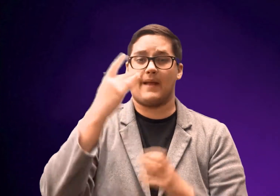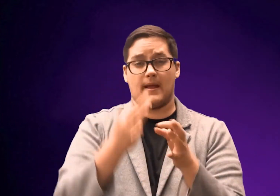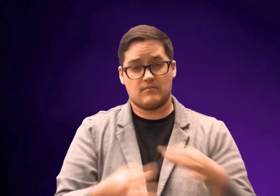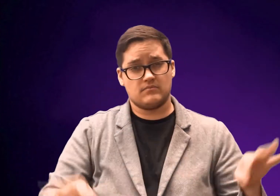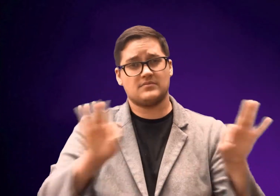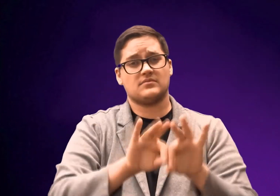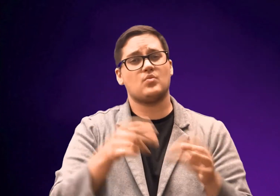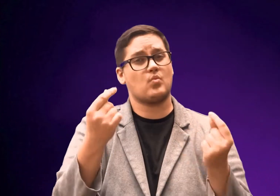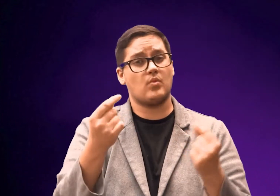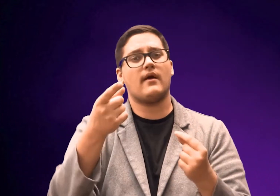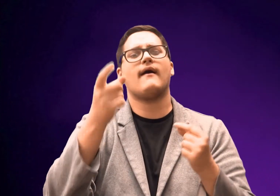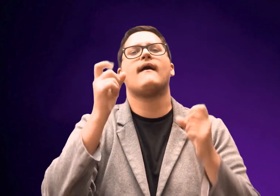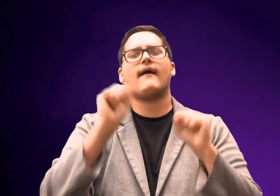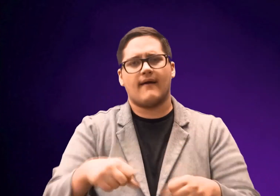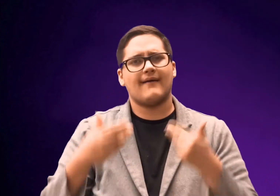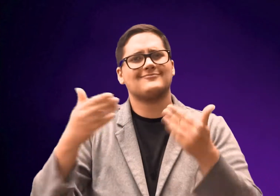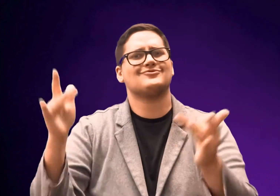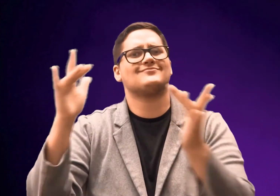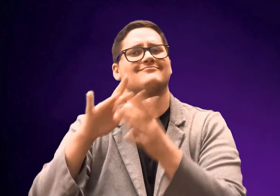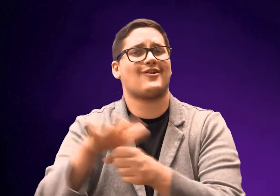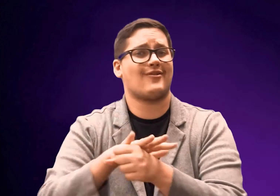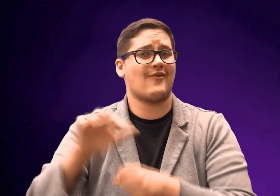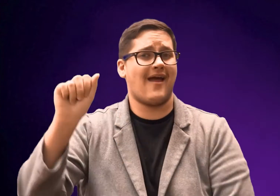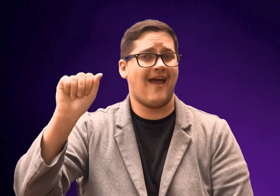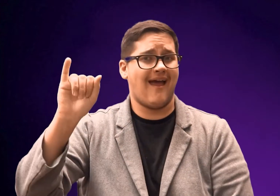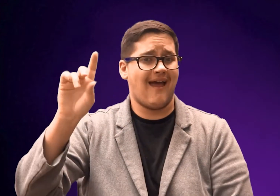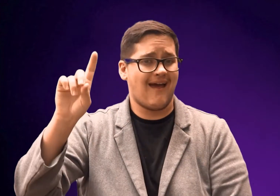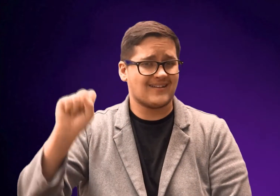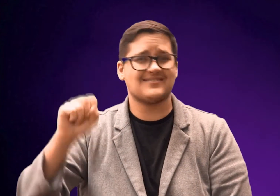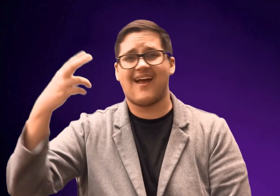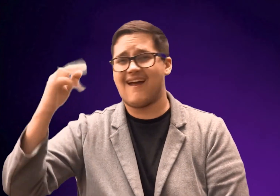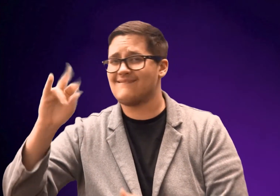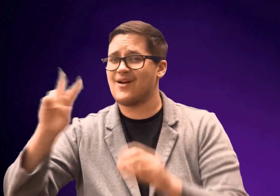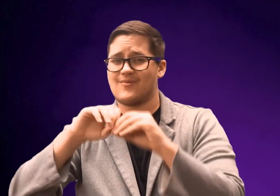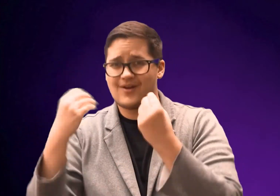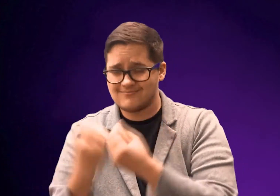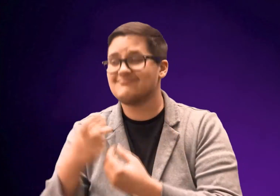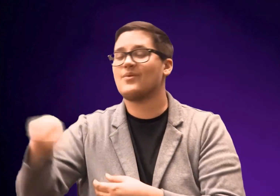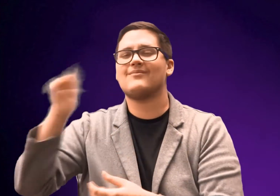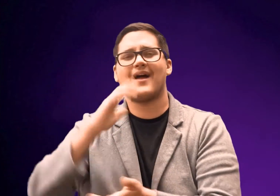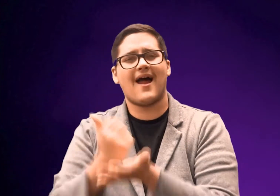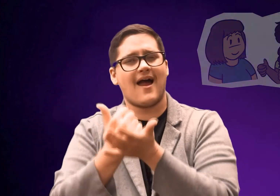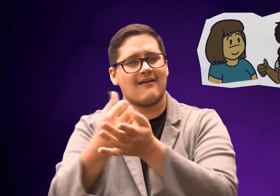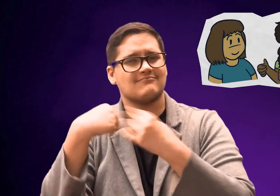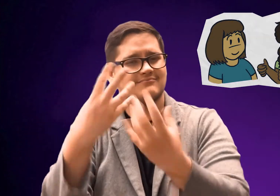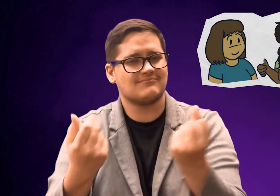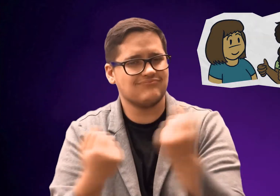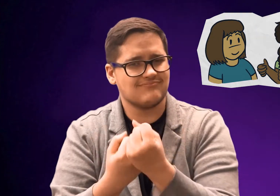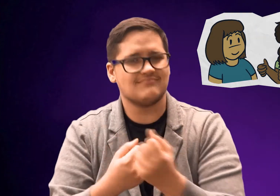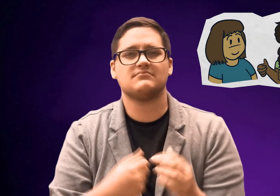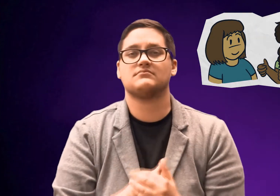That's why it's a good first step to contact your local HIV/AIDS organizations to find help and support.